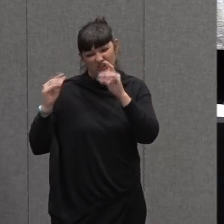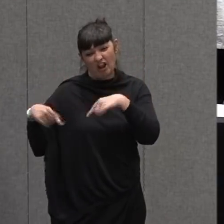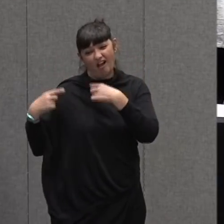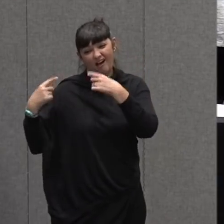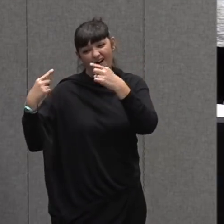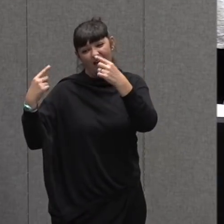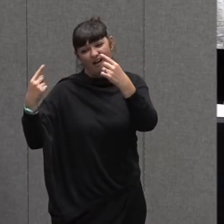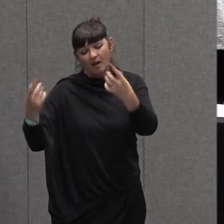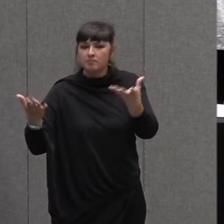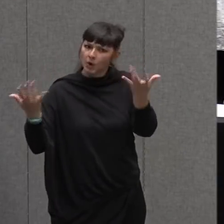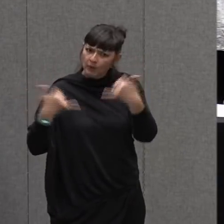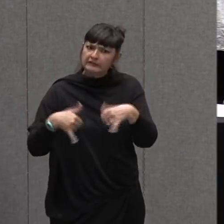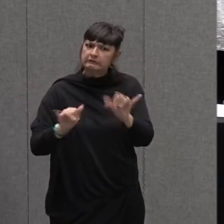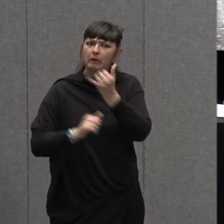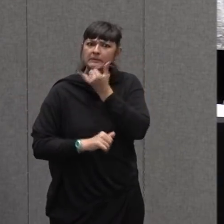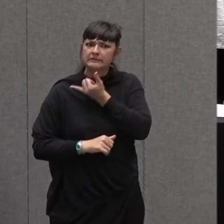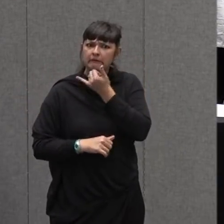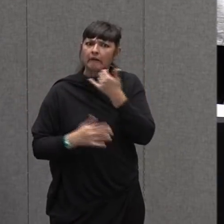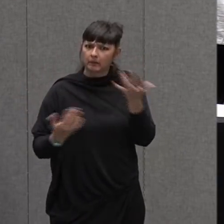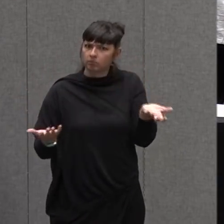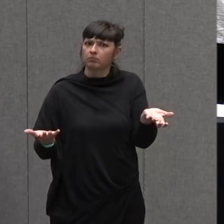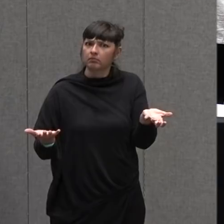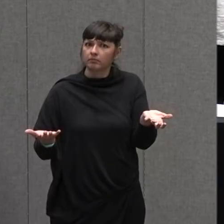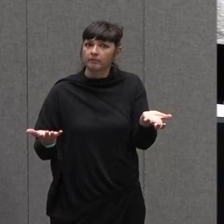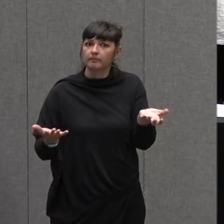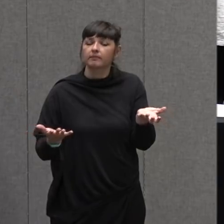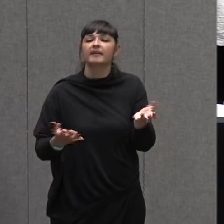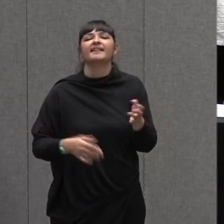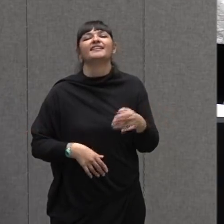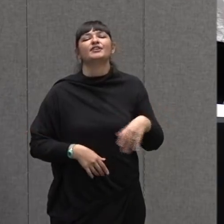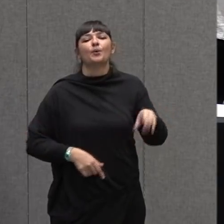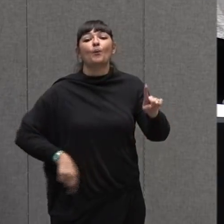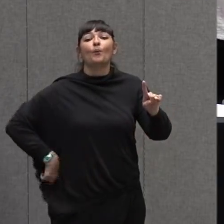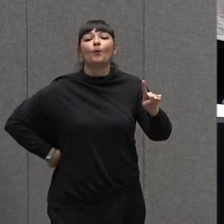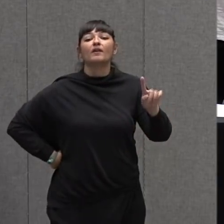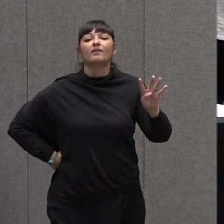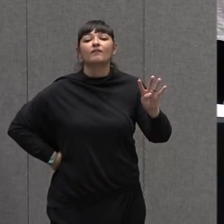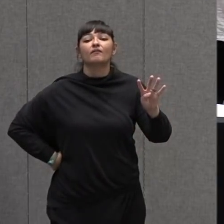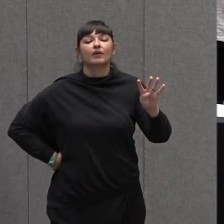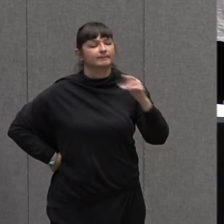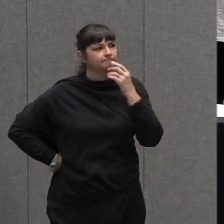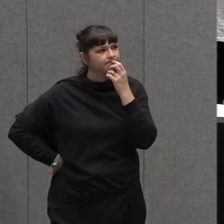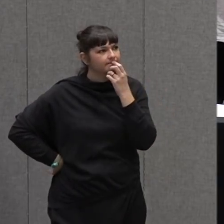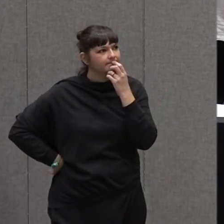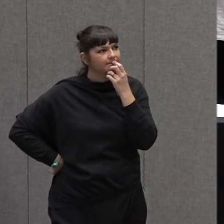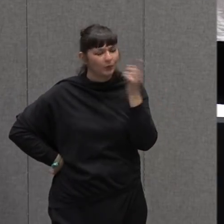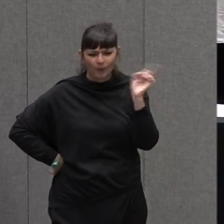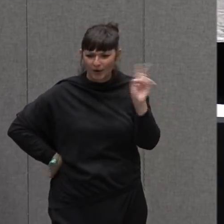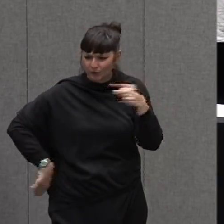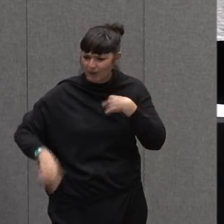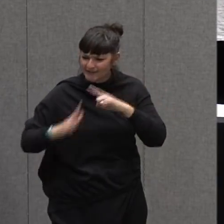'cause we make mistakes too. So here we go. All right? 140 where am I starting with? (both laughing